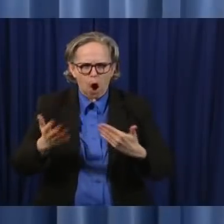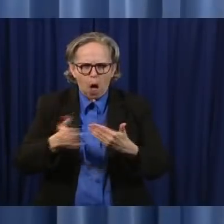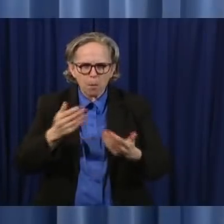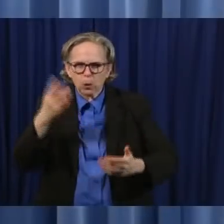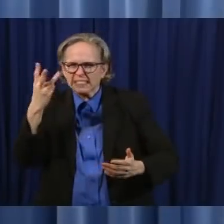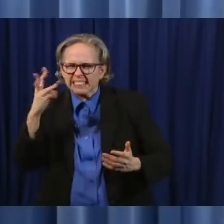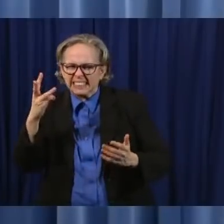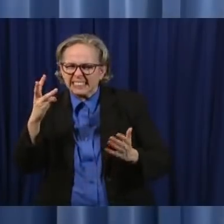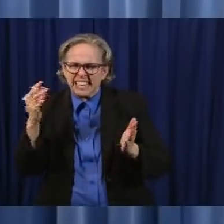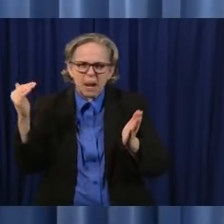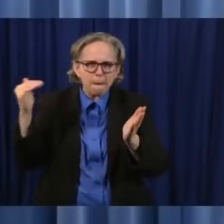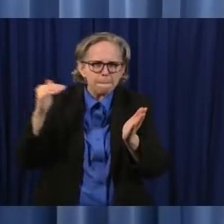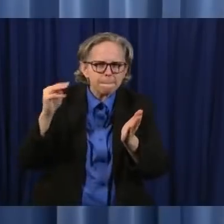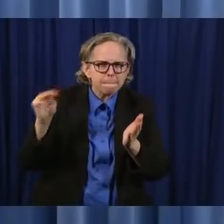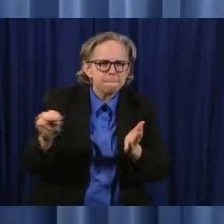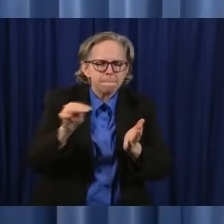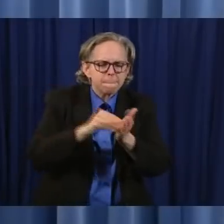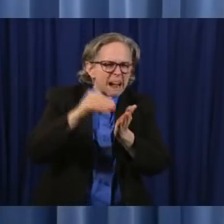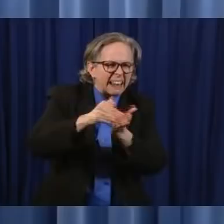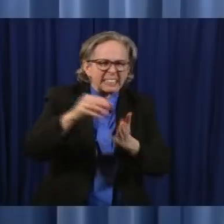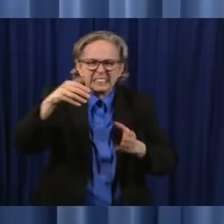THEIR DUTIES AND CARRY OUT THEIR